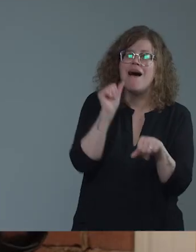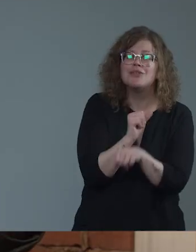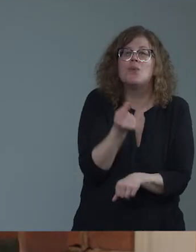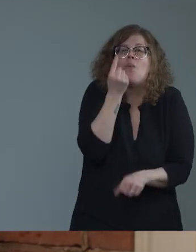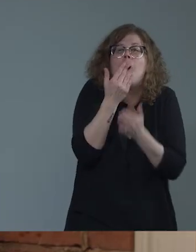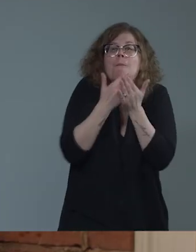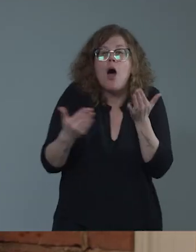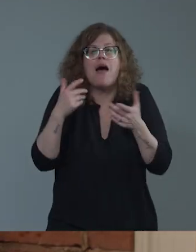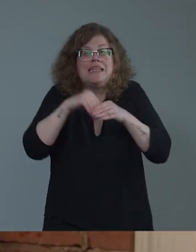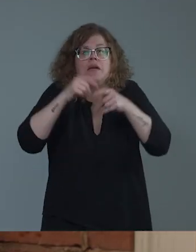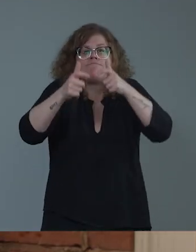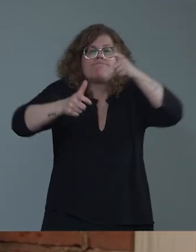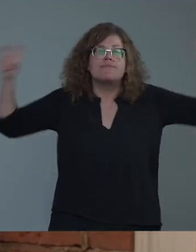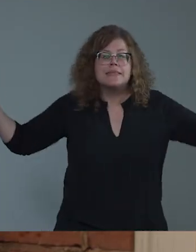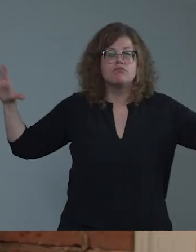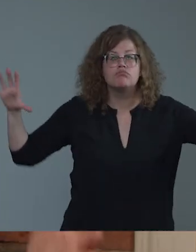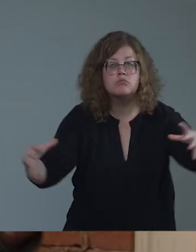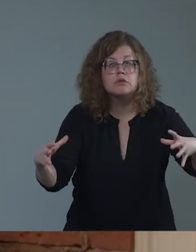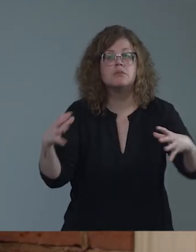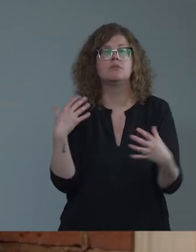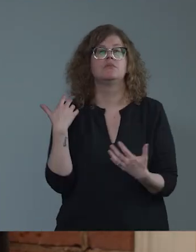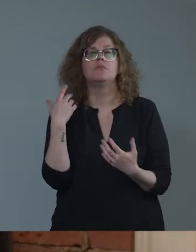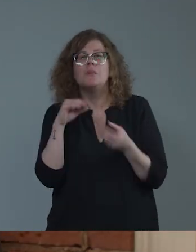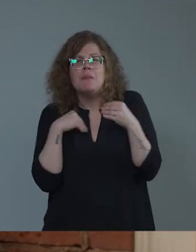assume that the artist is the one who oversees that process. But we have to remember that the